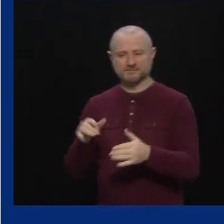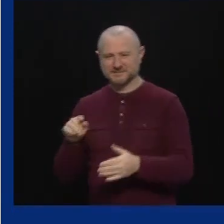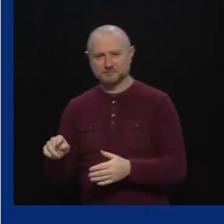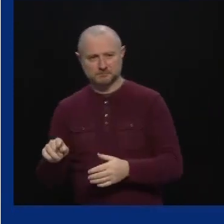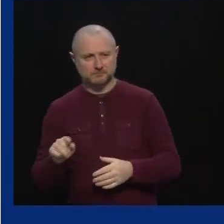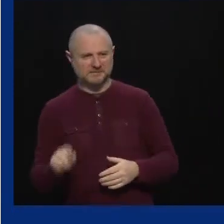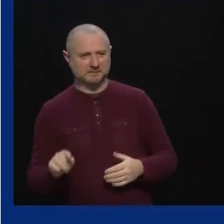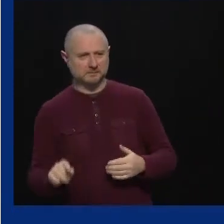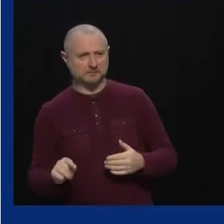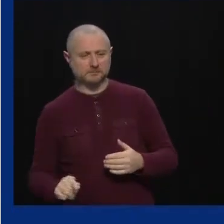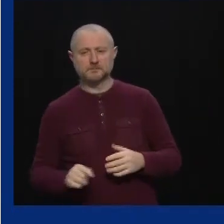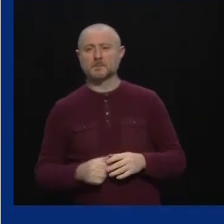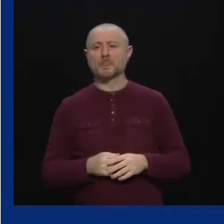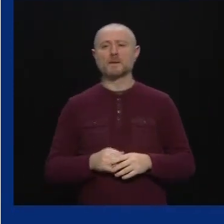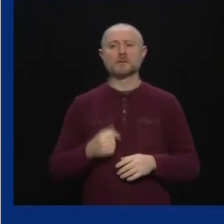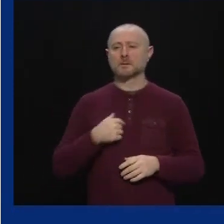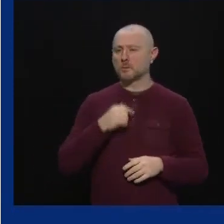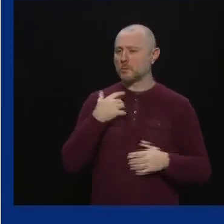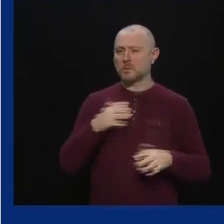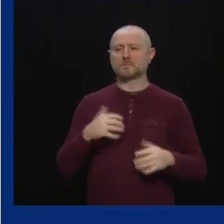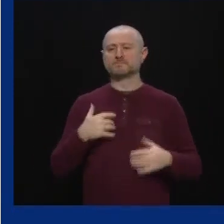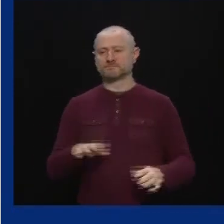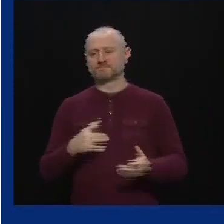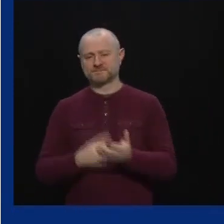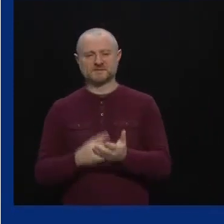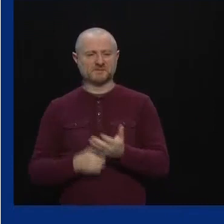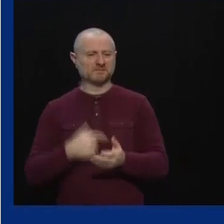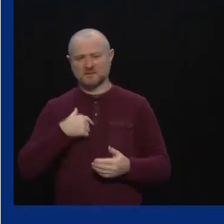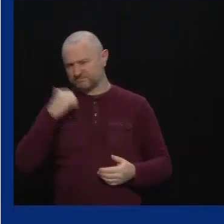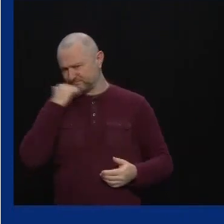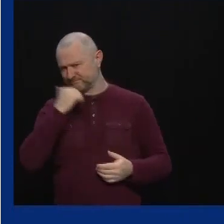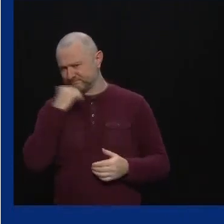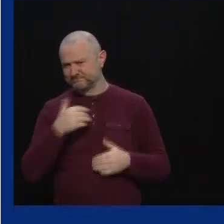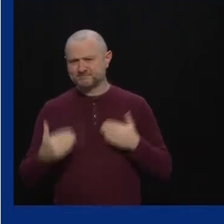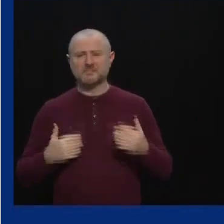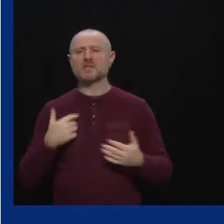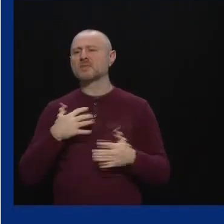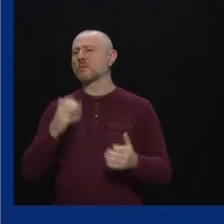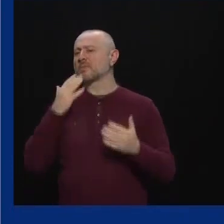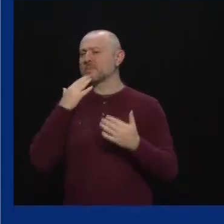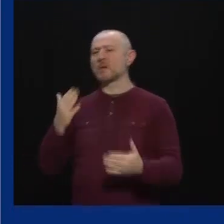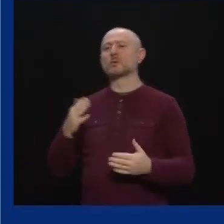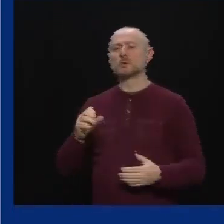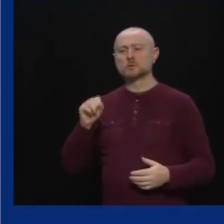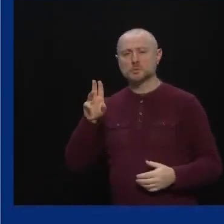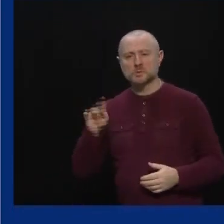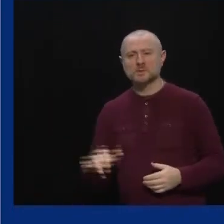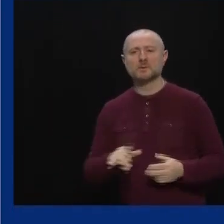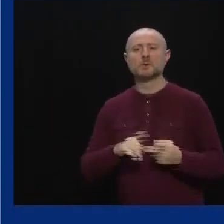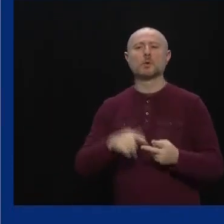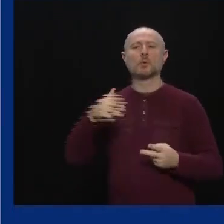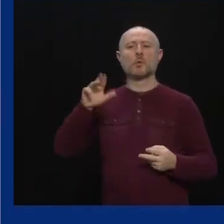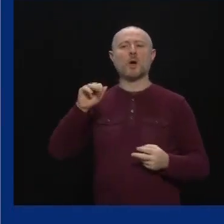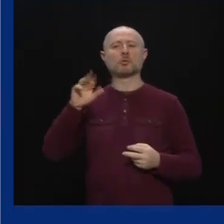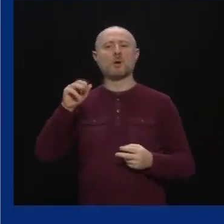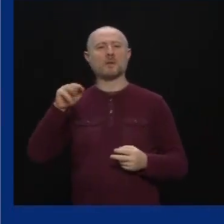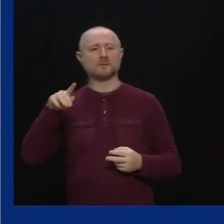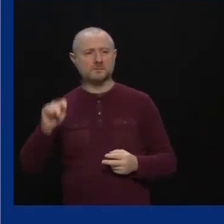AGAIN, LOOKING AT WHERE WE HAVE THE HIGHEST NEED AS WELL. THAT'S WHAT WE'RE CONSTANTLY DOING AT OUR MANY TIMES A DAY